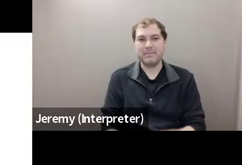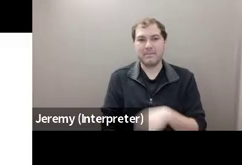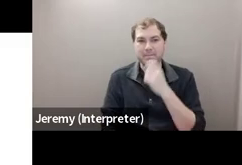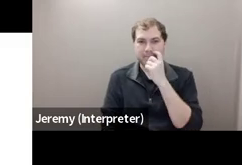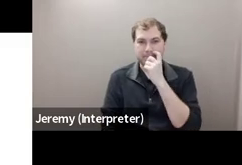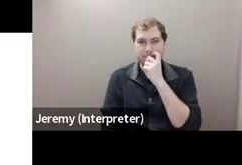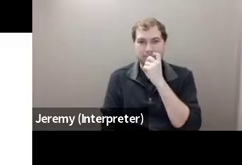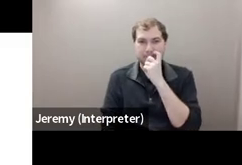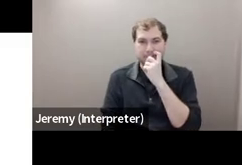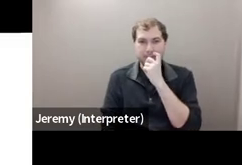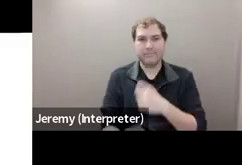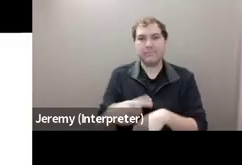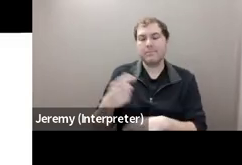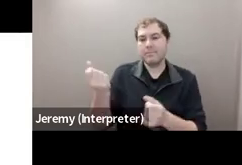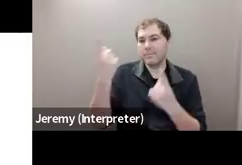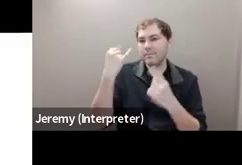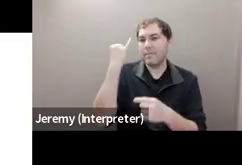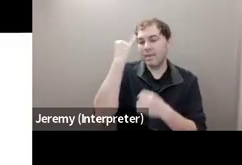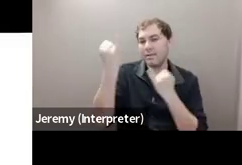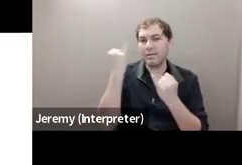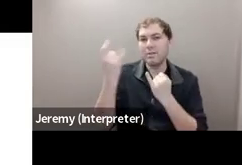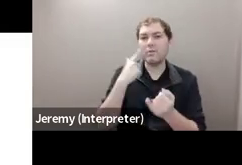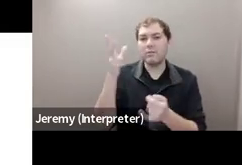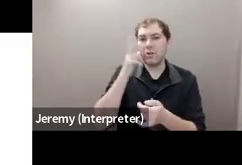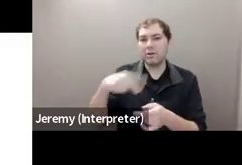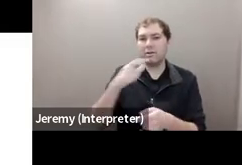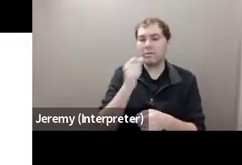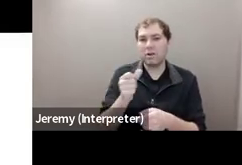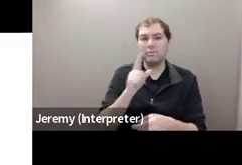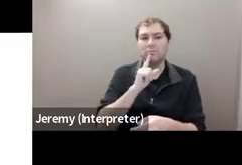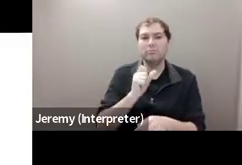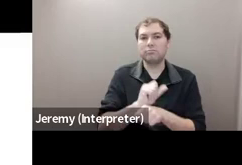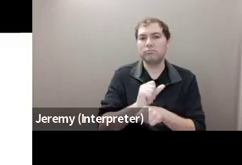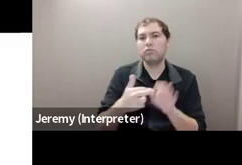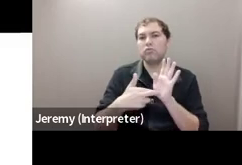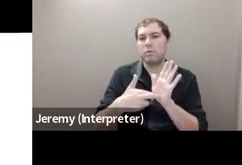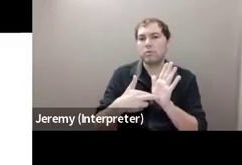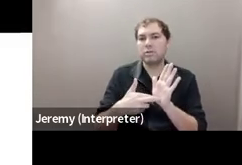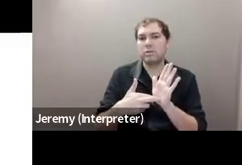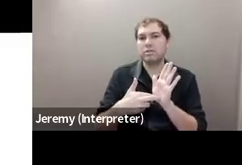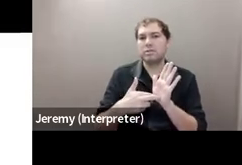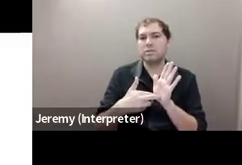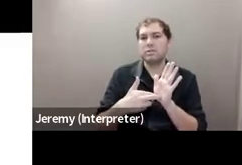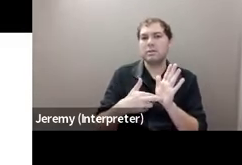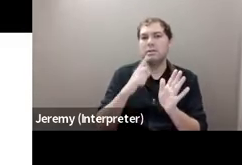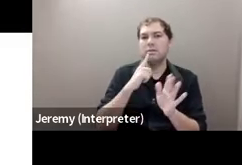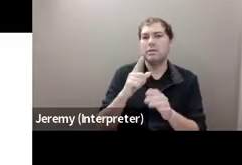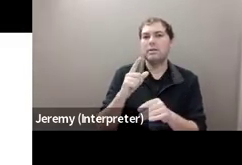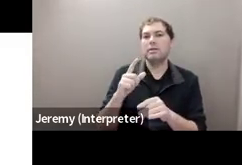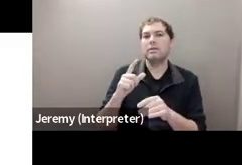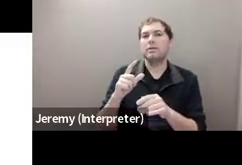Rebecca - APRIL: But the ideas that we've heard in this chat don't necessarily represent the the administration for community living?